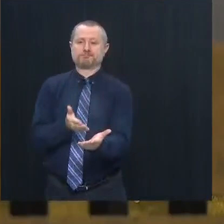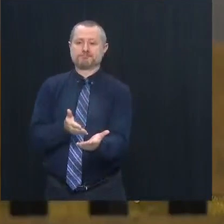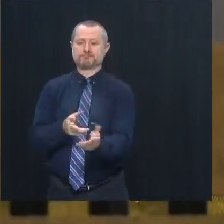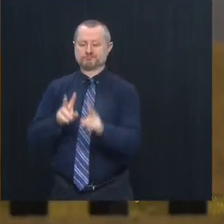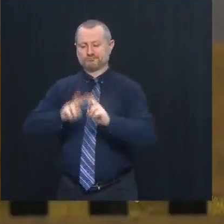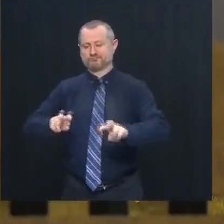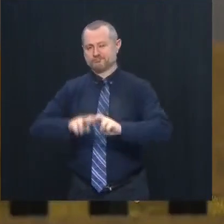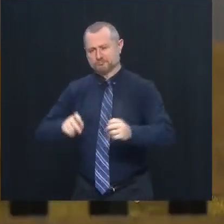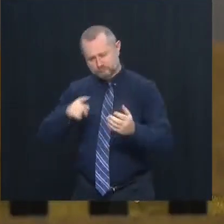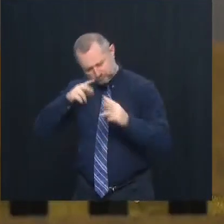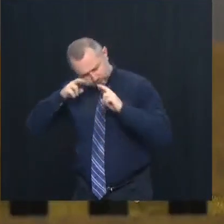INJUSTICE TO CONTINUE.